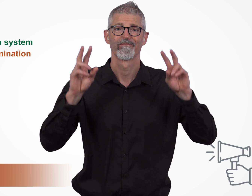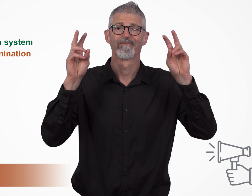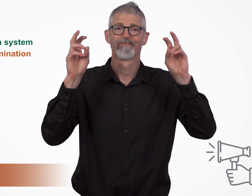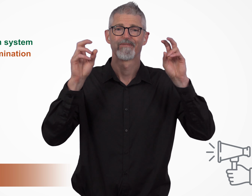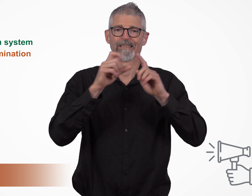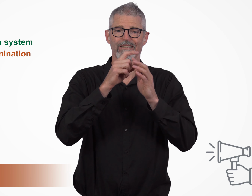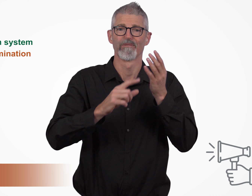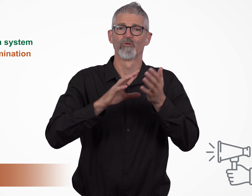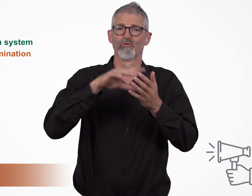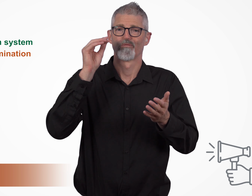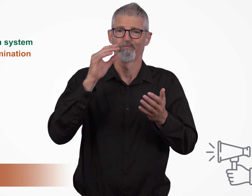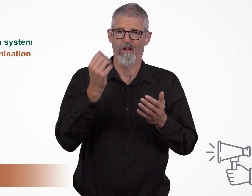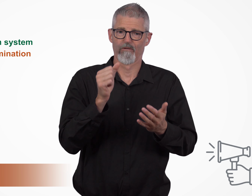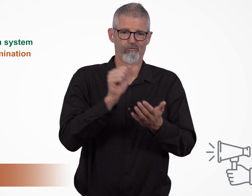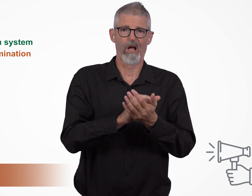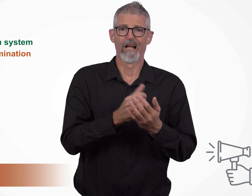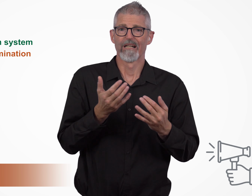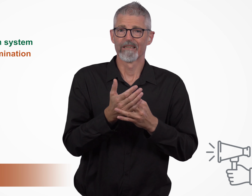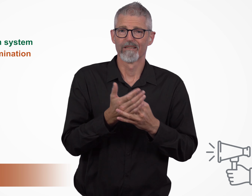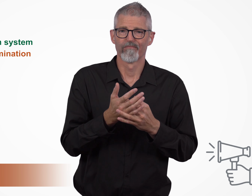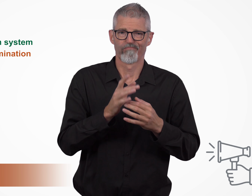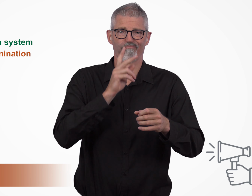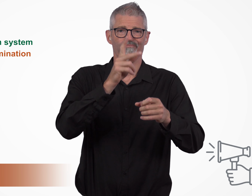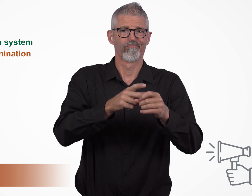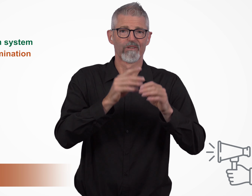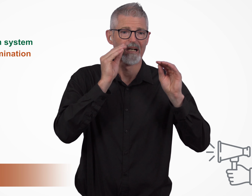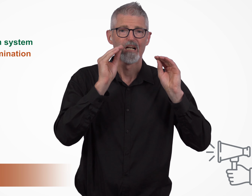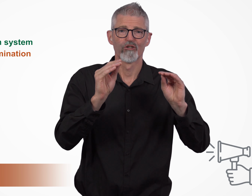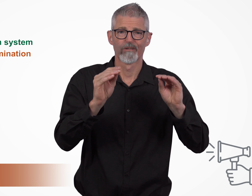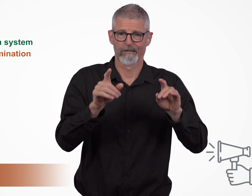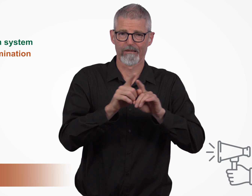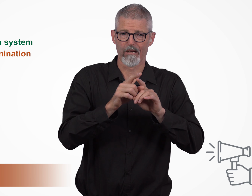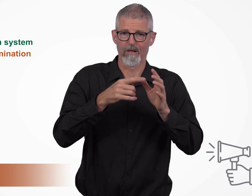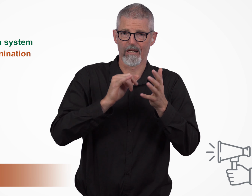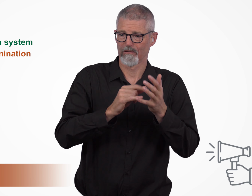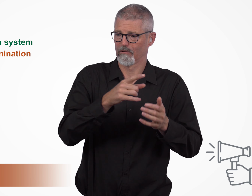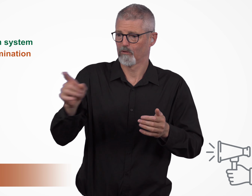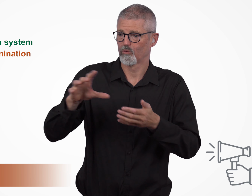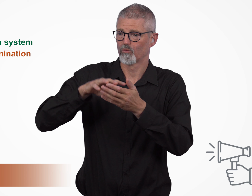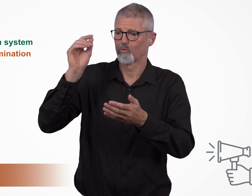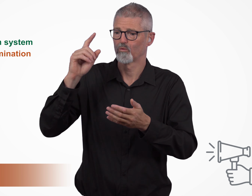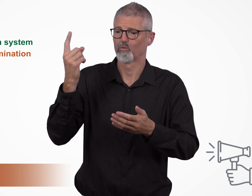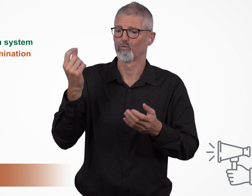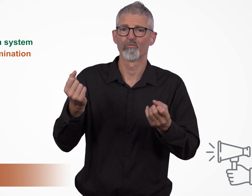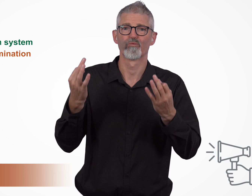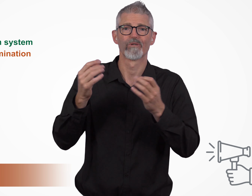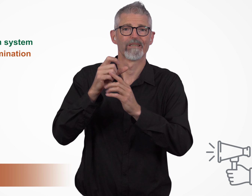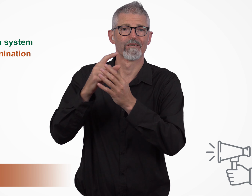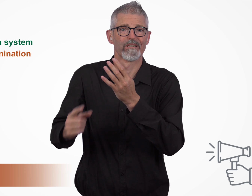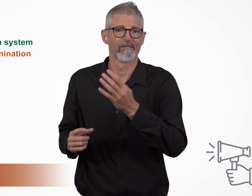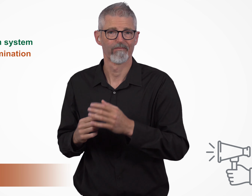“Students with disability have a right to access and participate in education on the same basis as students without disability,